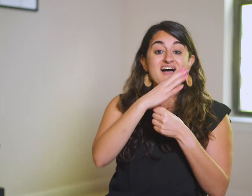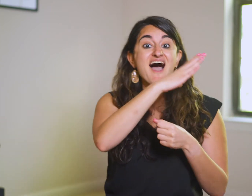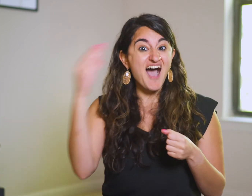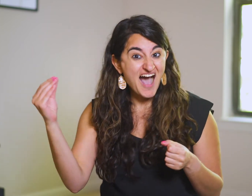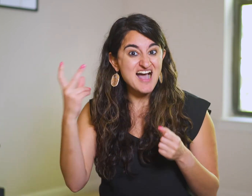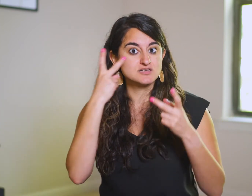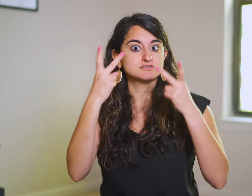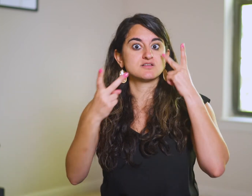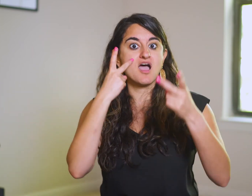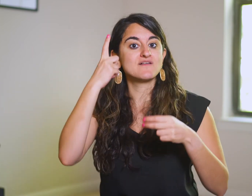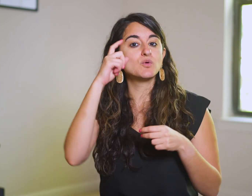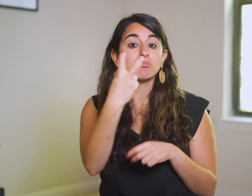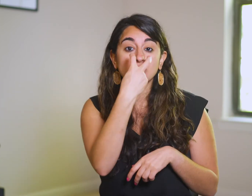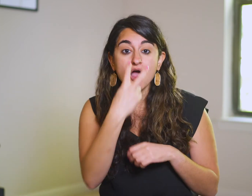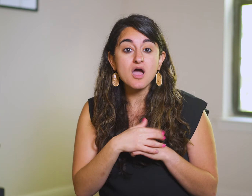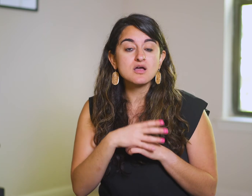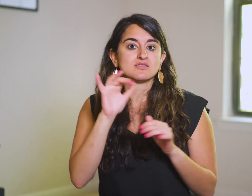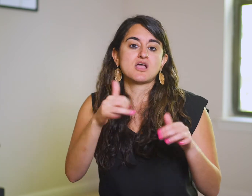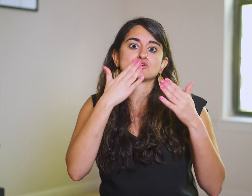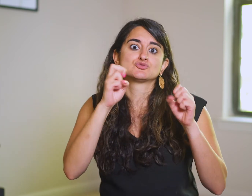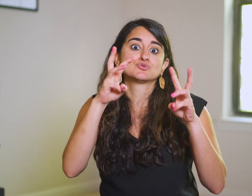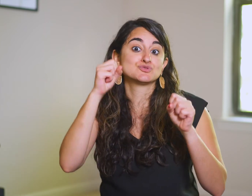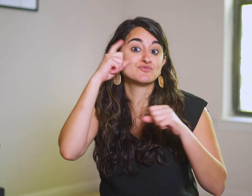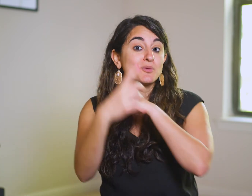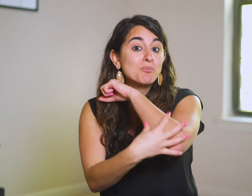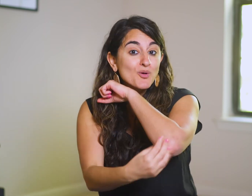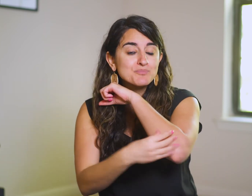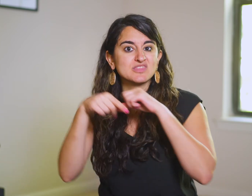and sight for the blind and good news for the poor.